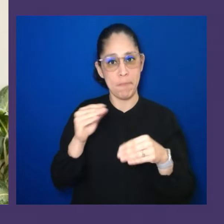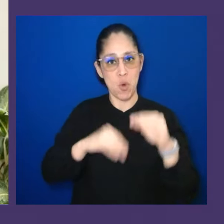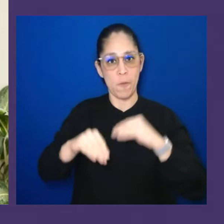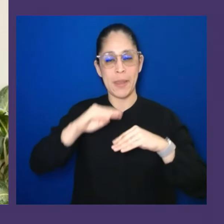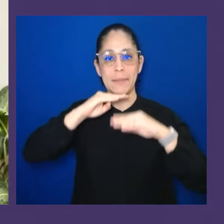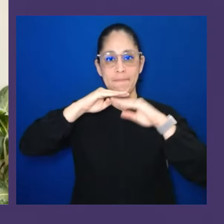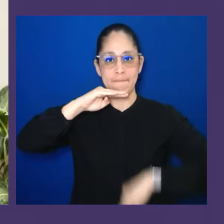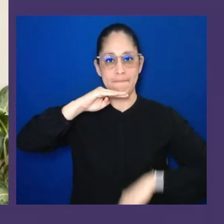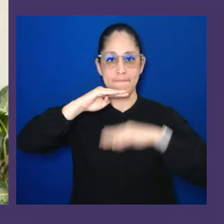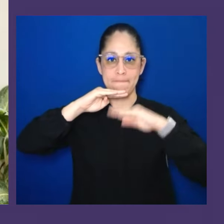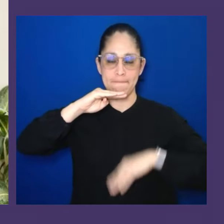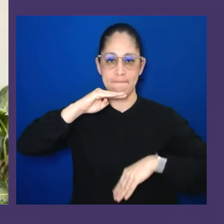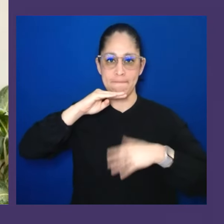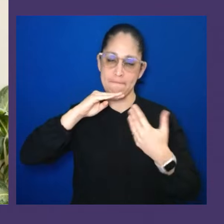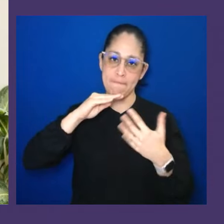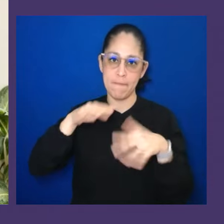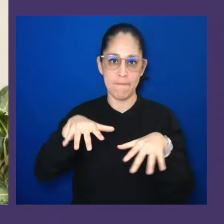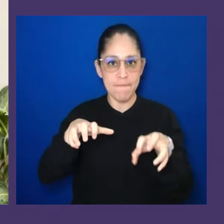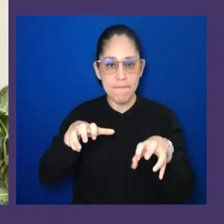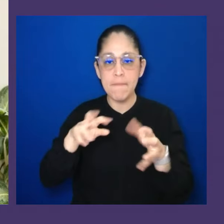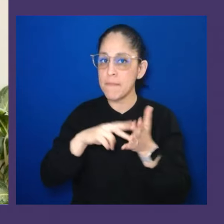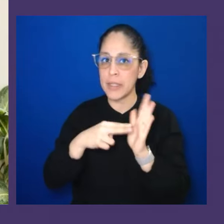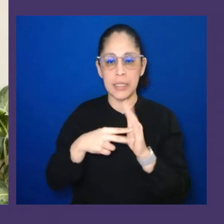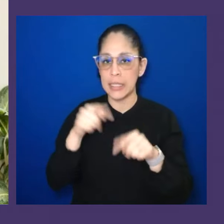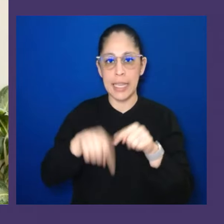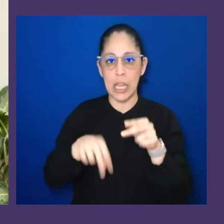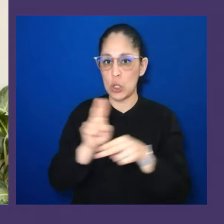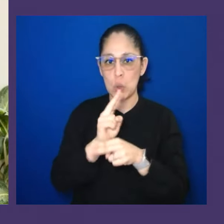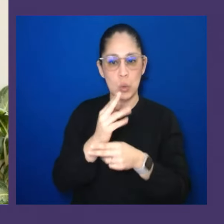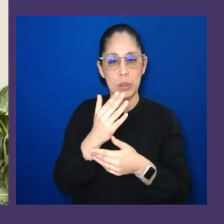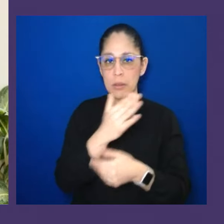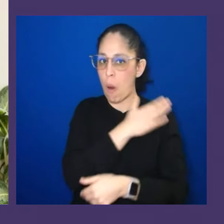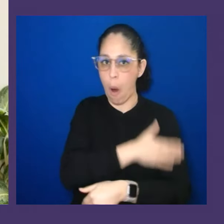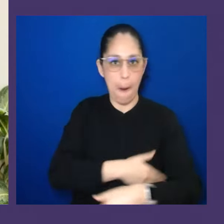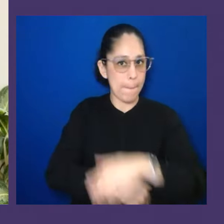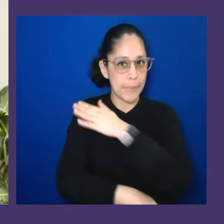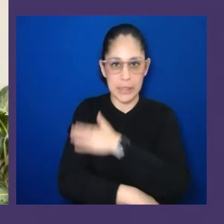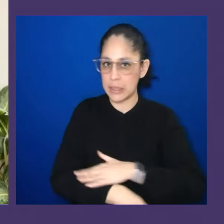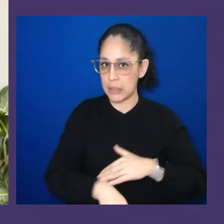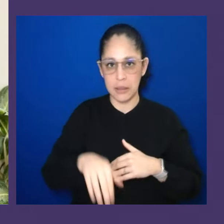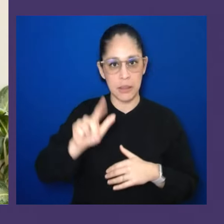so I cannot use my arms and I cannot use my legs. All the rest of the consequences